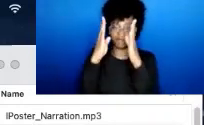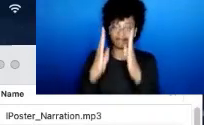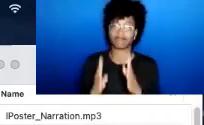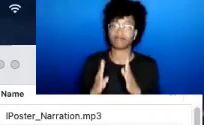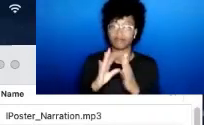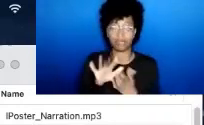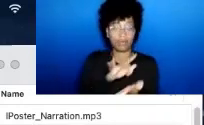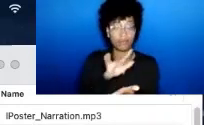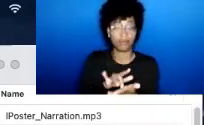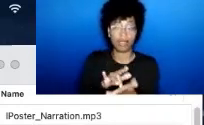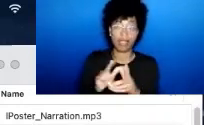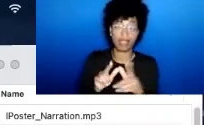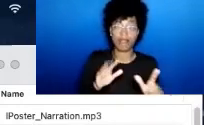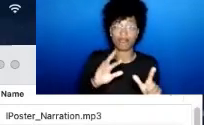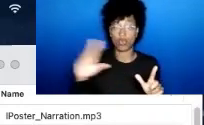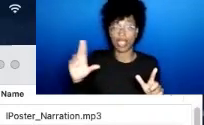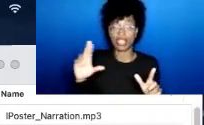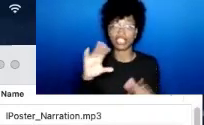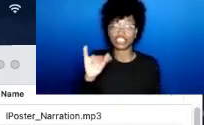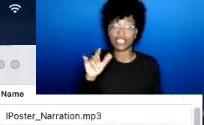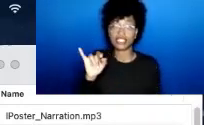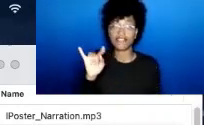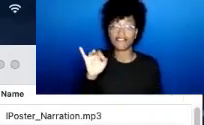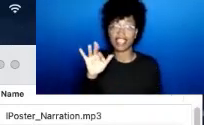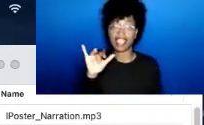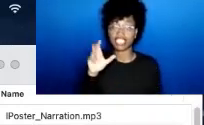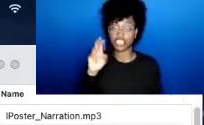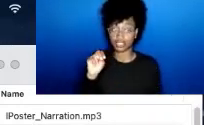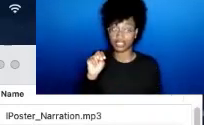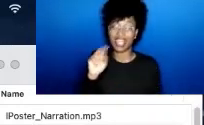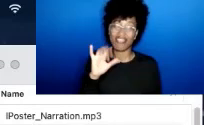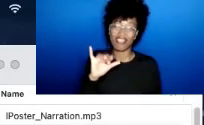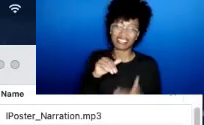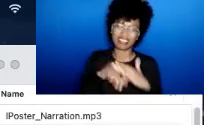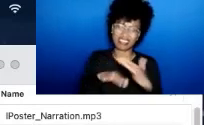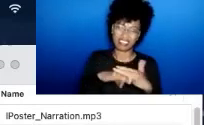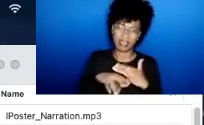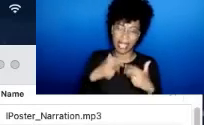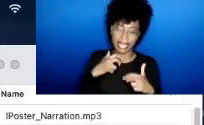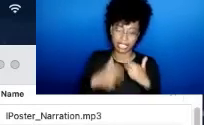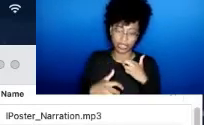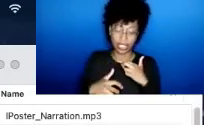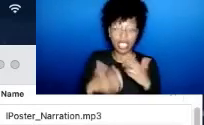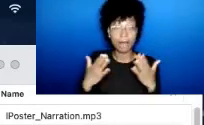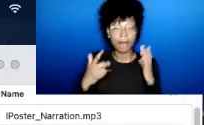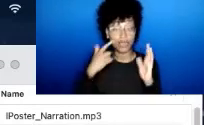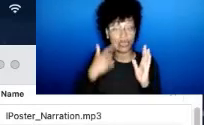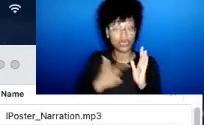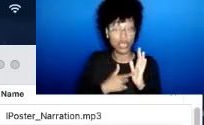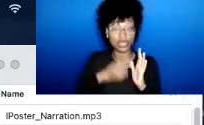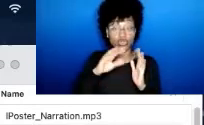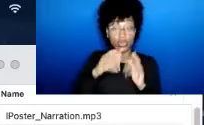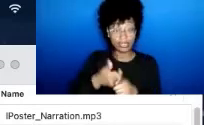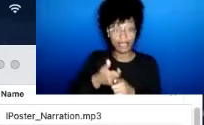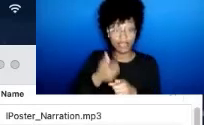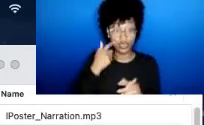justification. 07:03:41 That is another accessibility issue. You may have noticed yourselves when you have left right